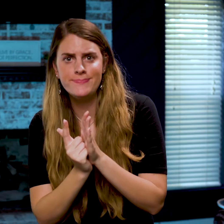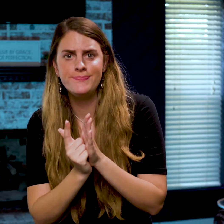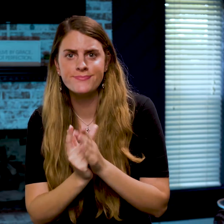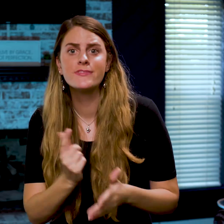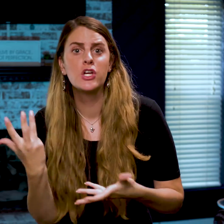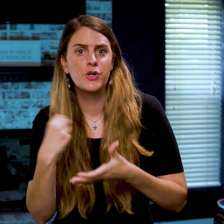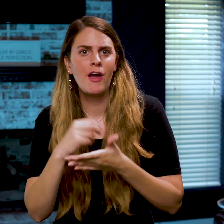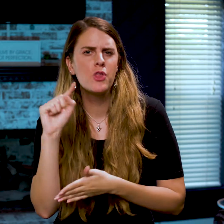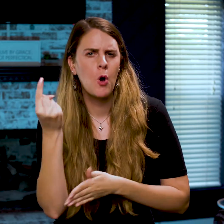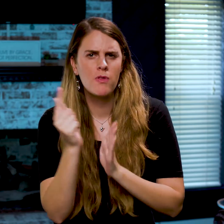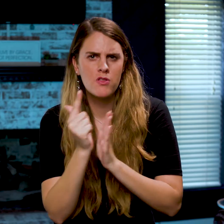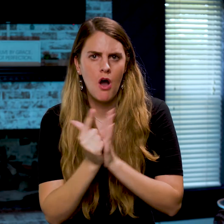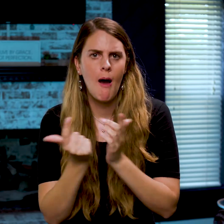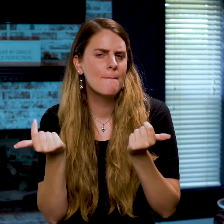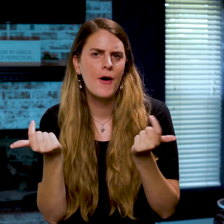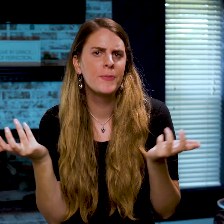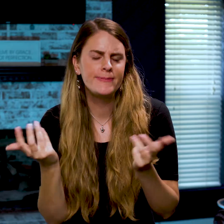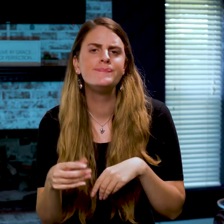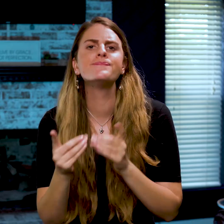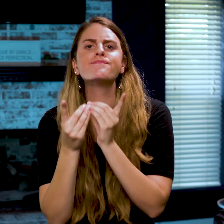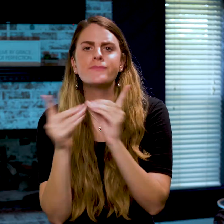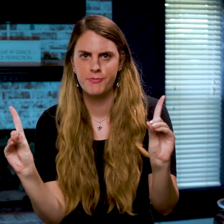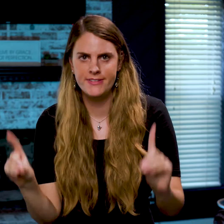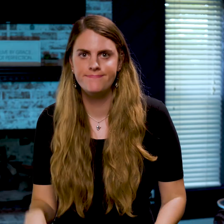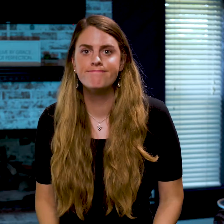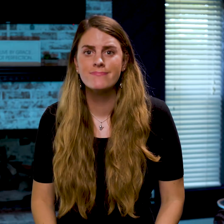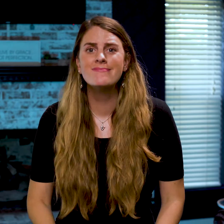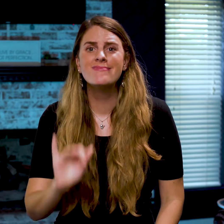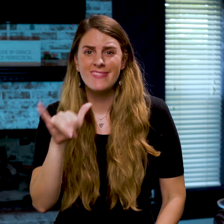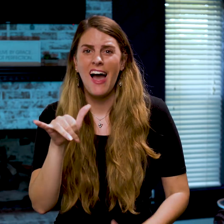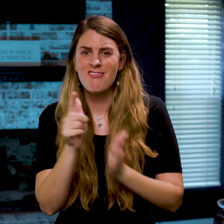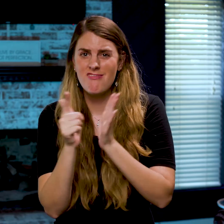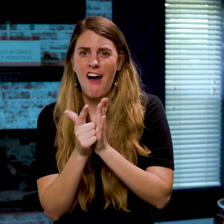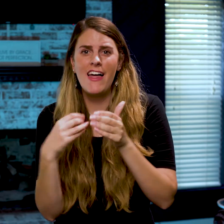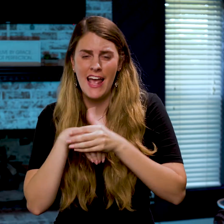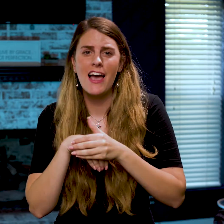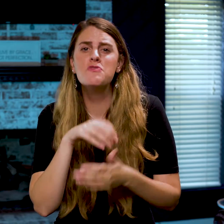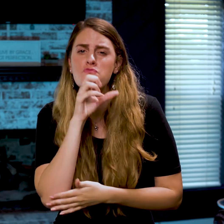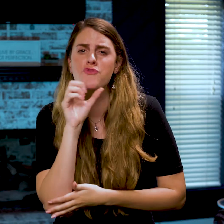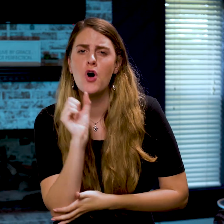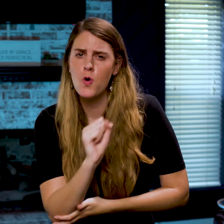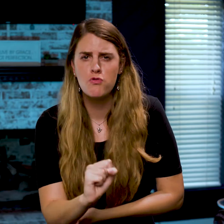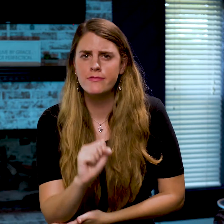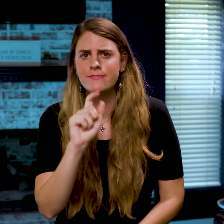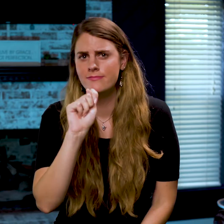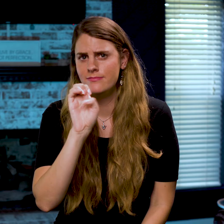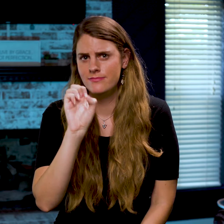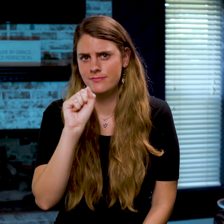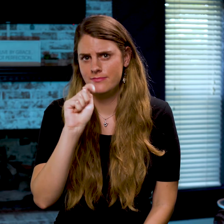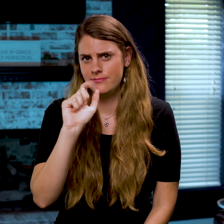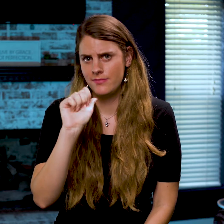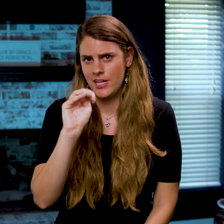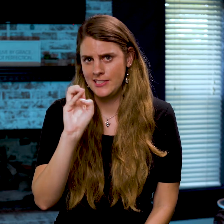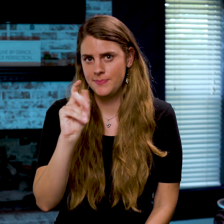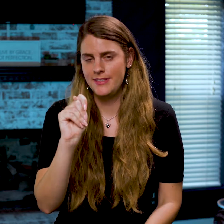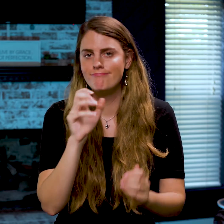including the only law about divorce in the Old Testament,